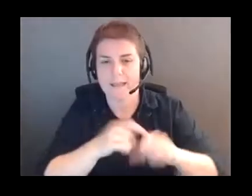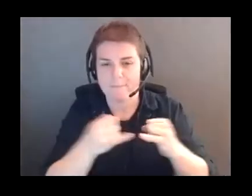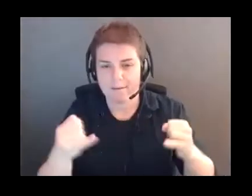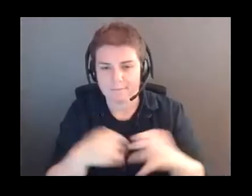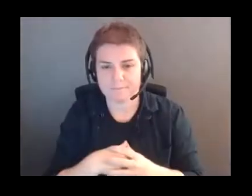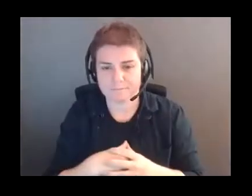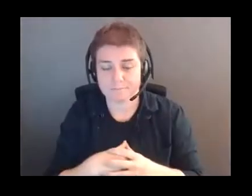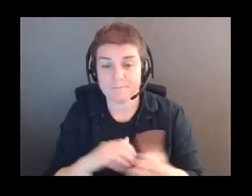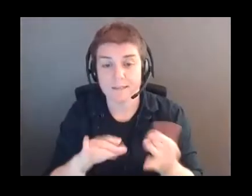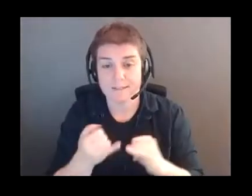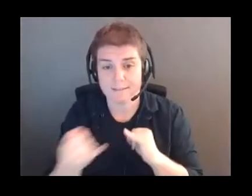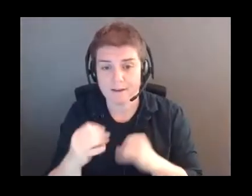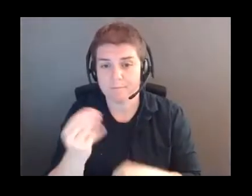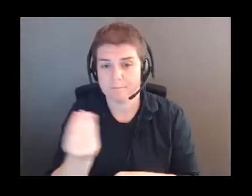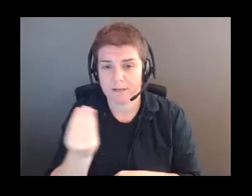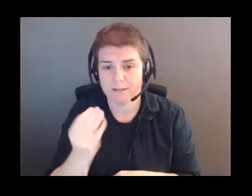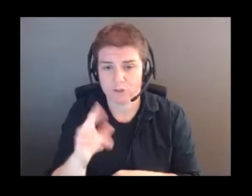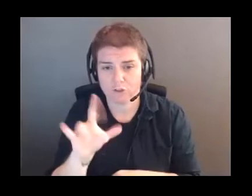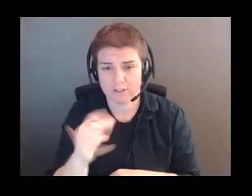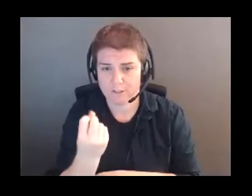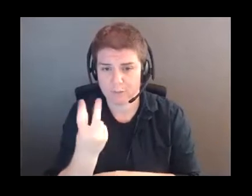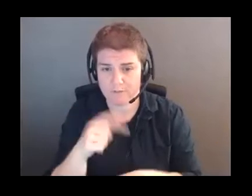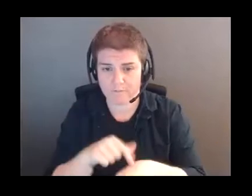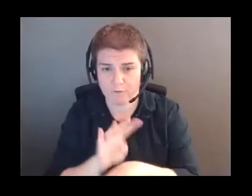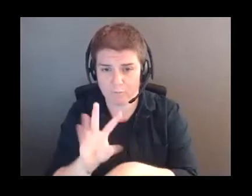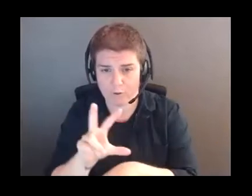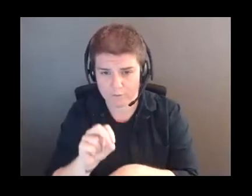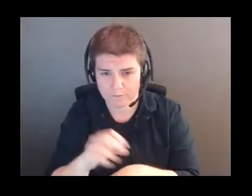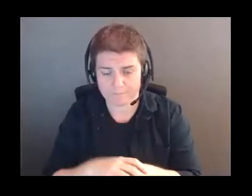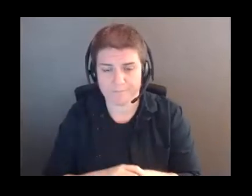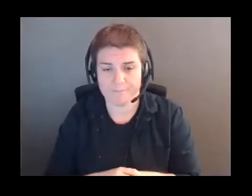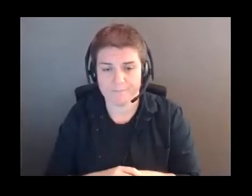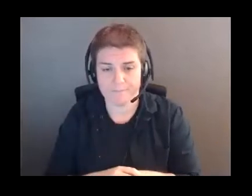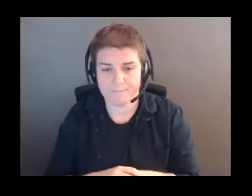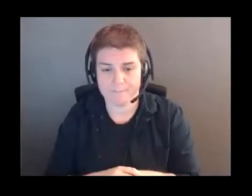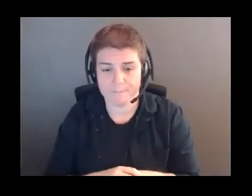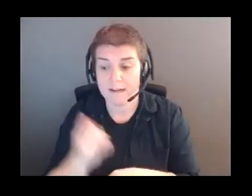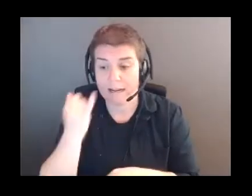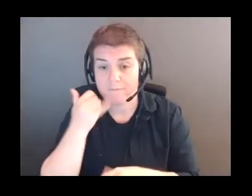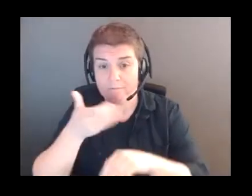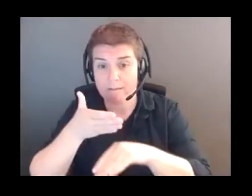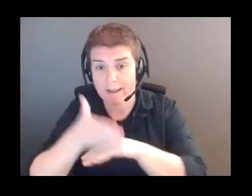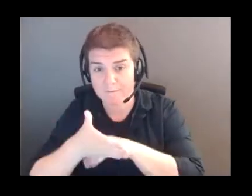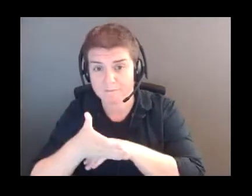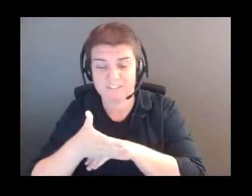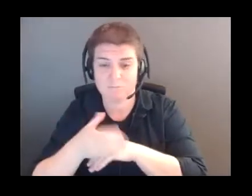is Monday, July 12, 2021, at 4:30pm. Late submissions will not be accepted. We do have